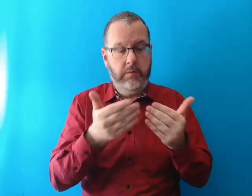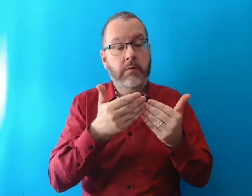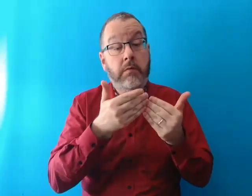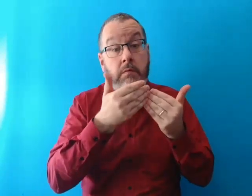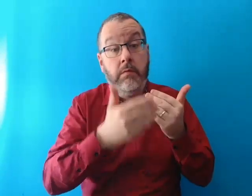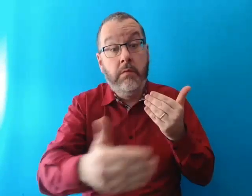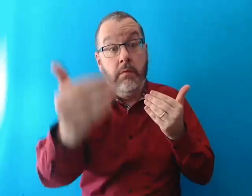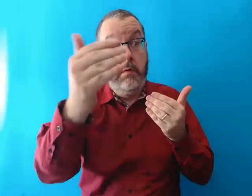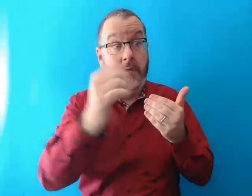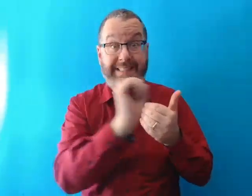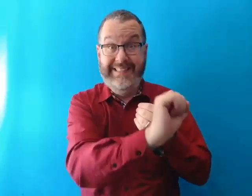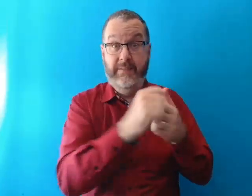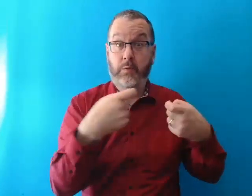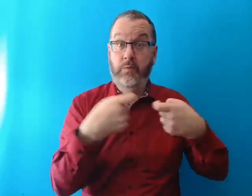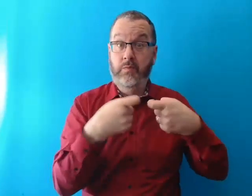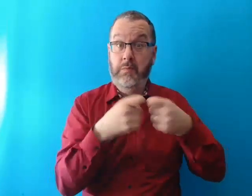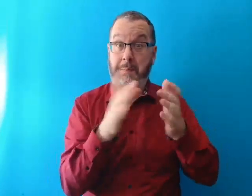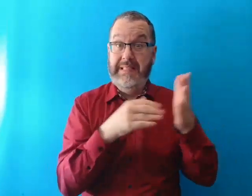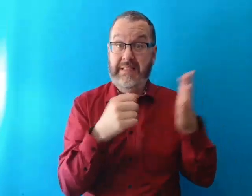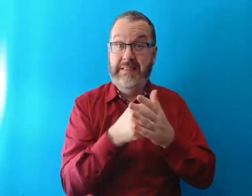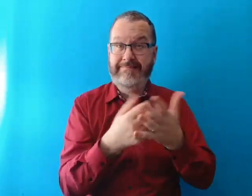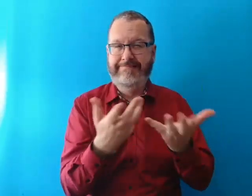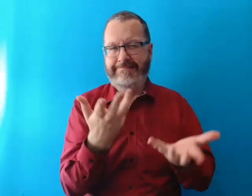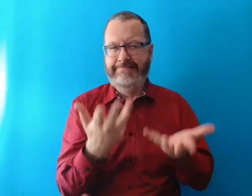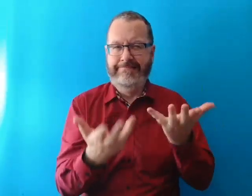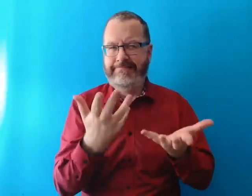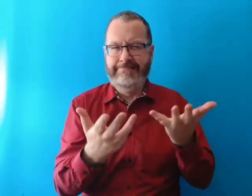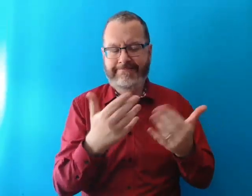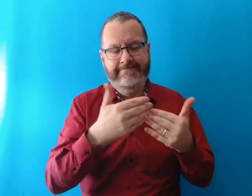was successful in Ballinrobe after the court case.